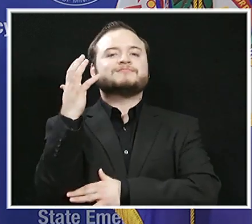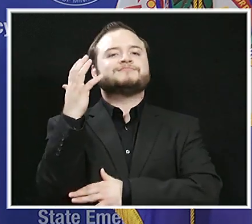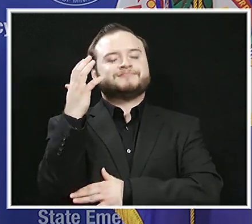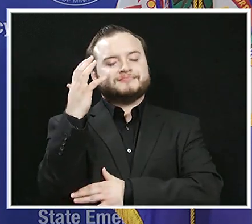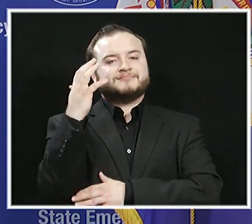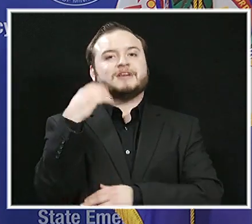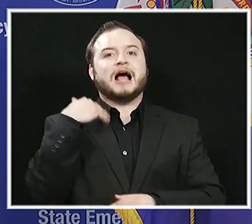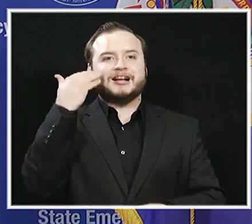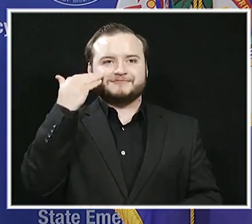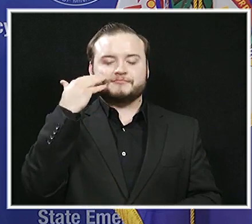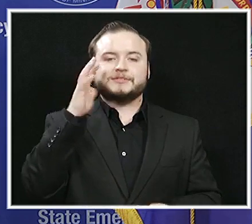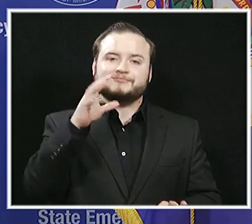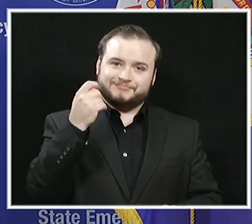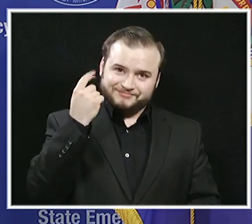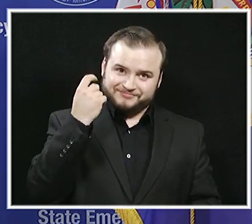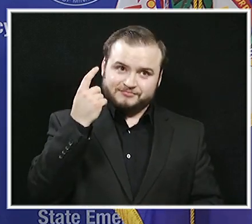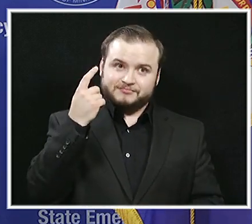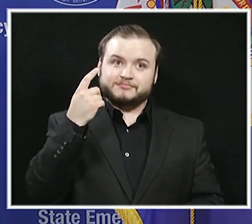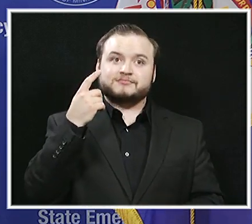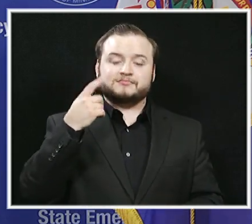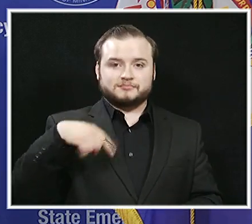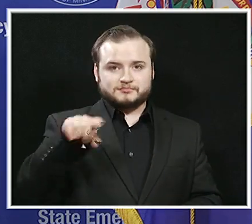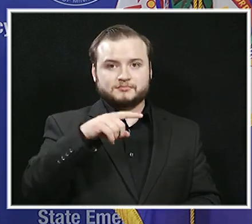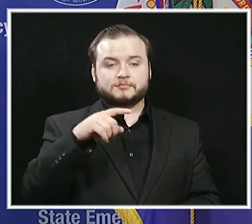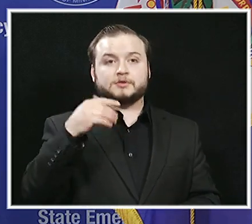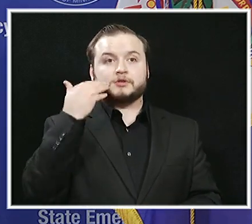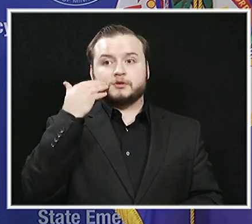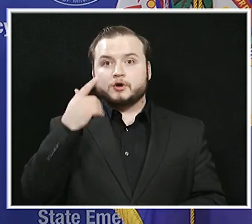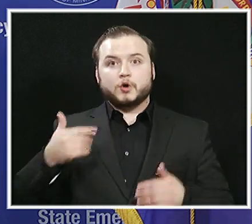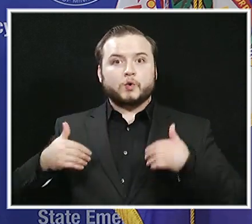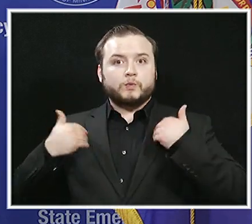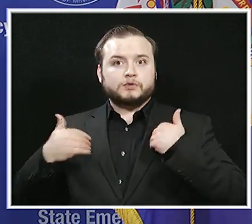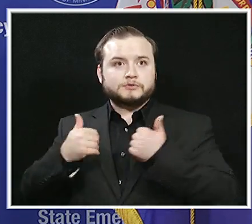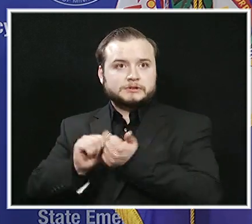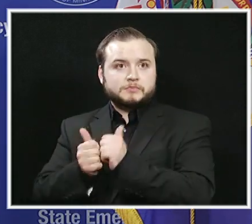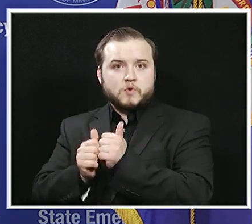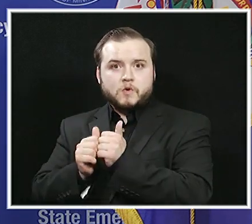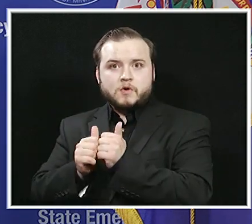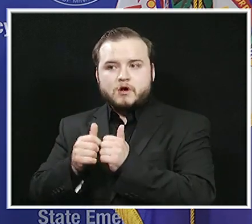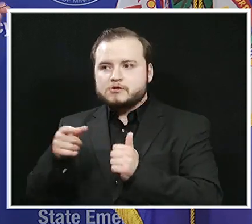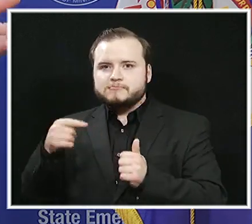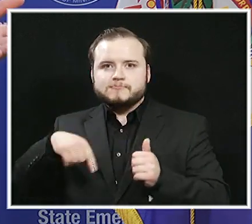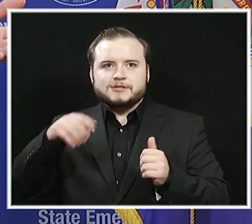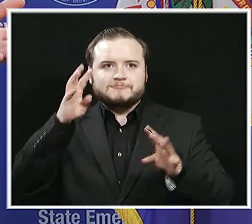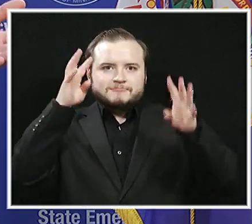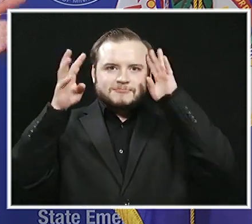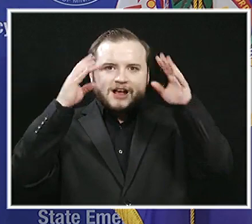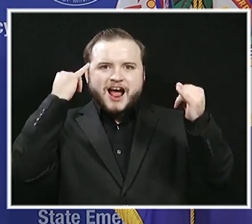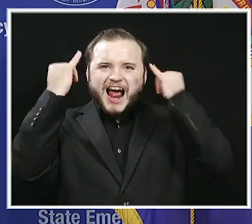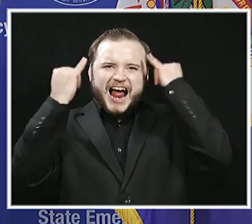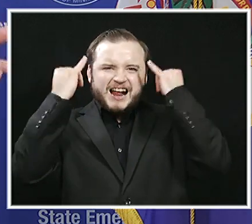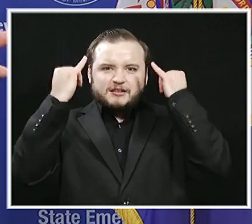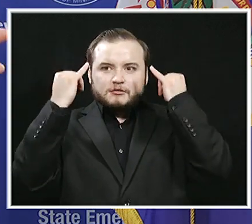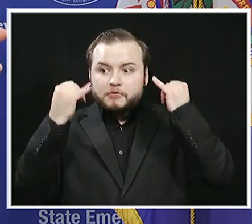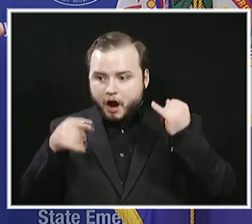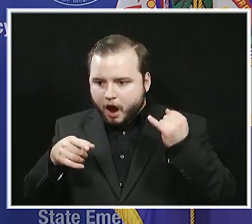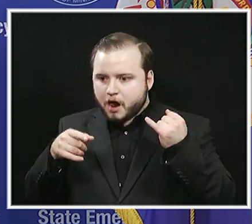passion for a few other things. And that's why I say keep -- I asked the folks out there doing this, you sports